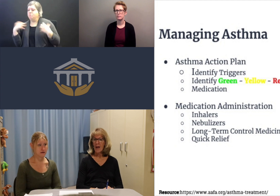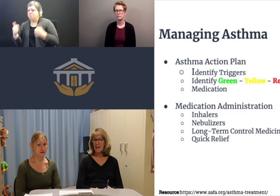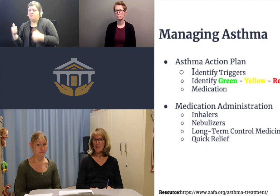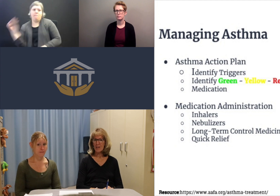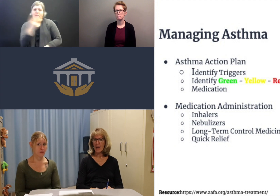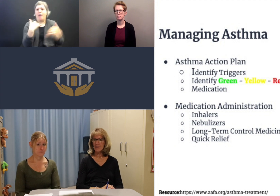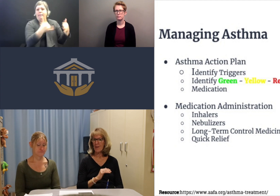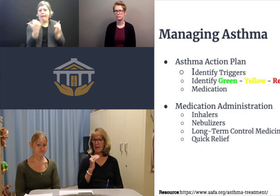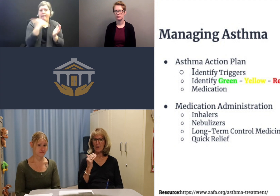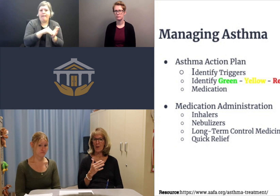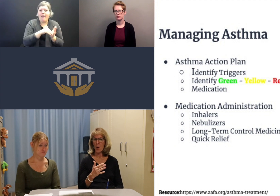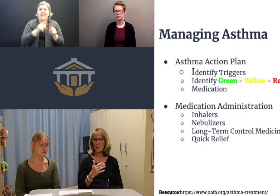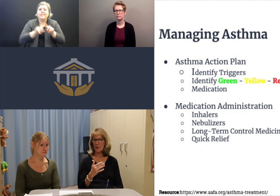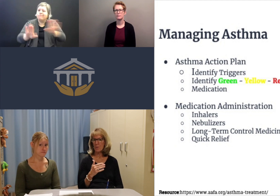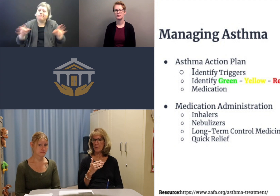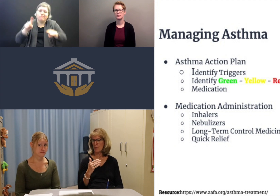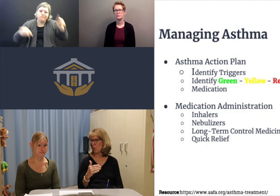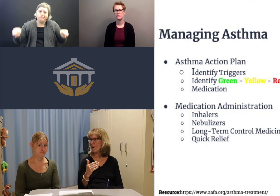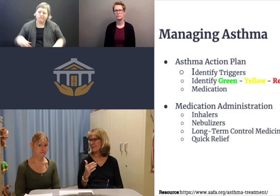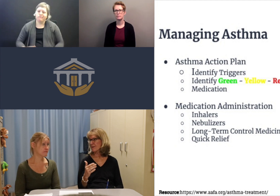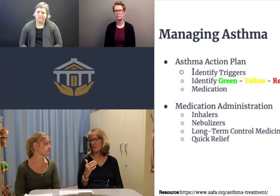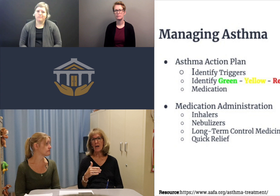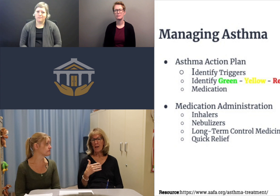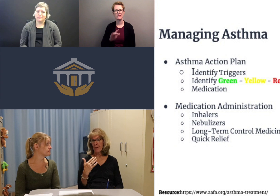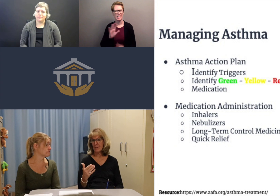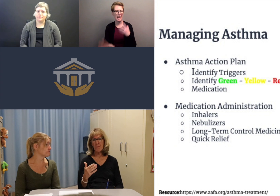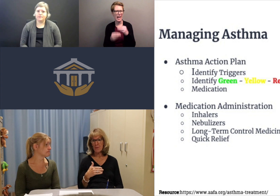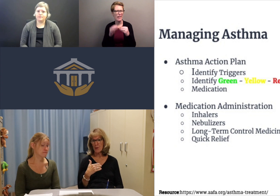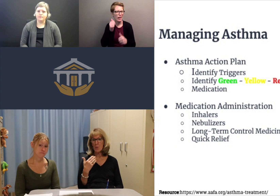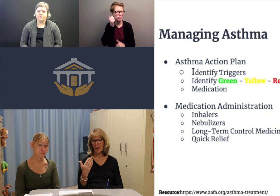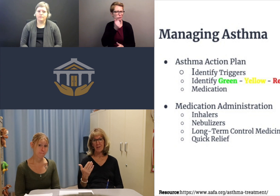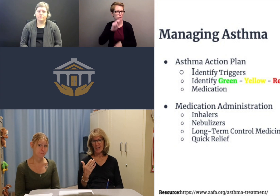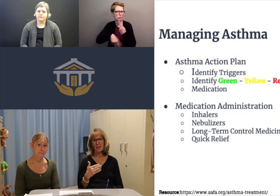and just to add to that the long-term control medicines, that's something that you have to take,